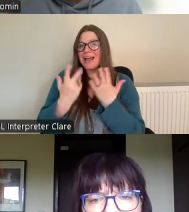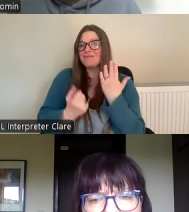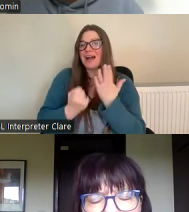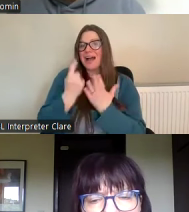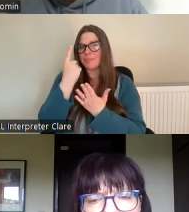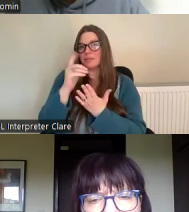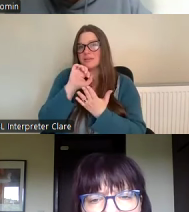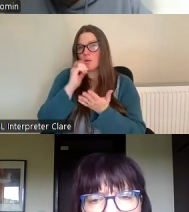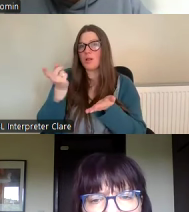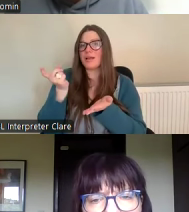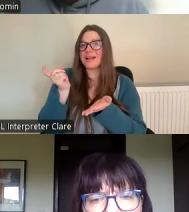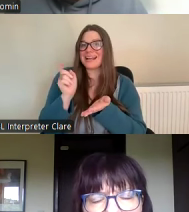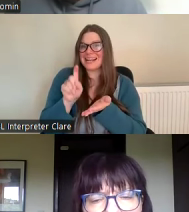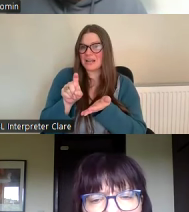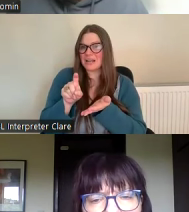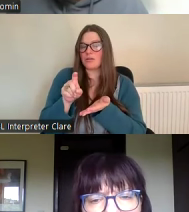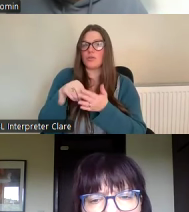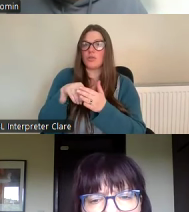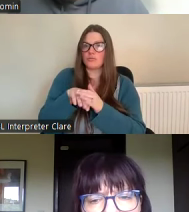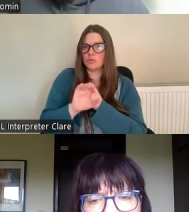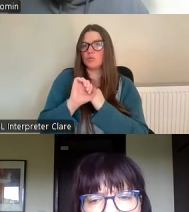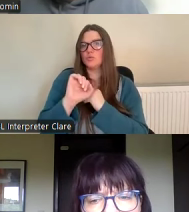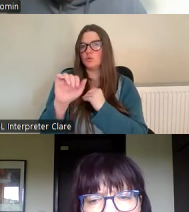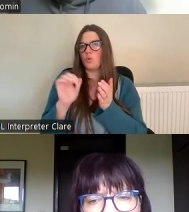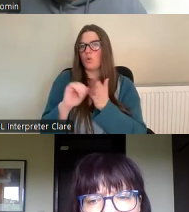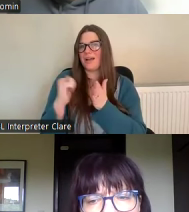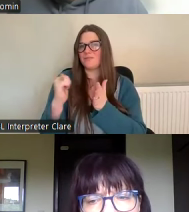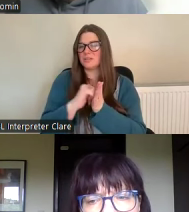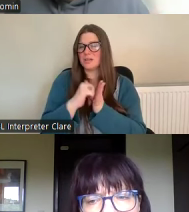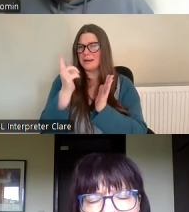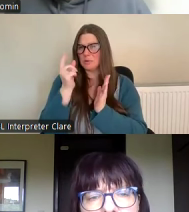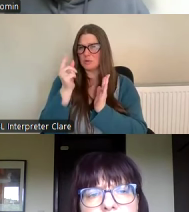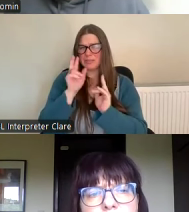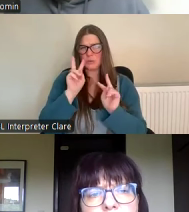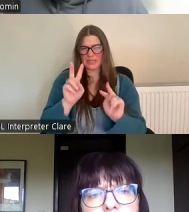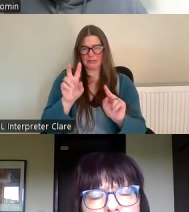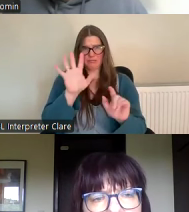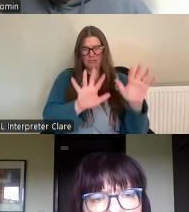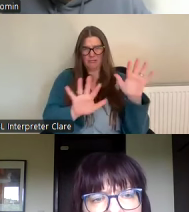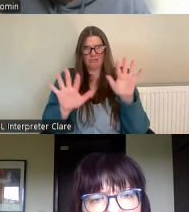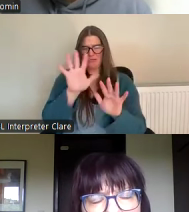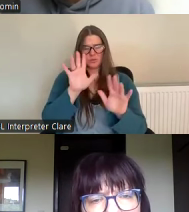It may not be as visible, but that doesn't matter to you specifically